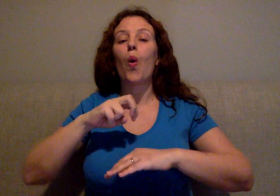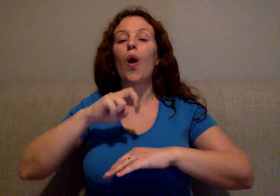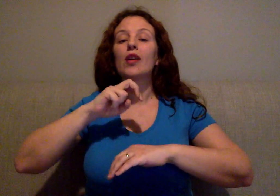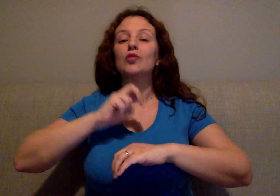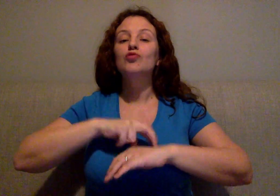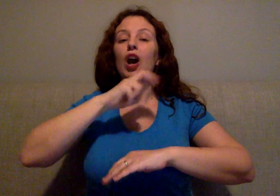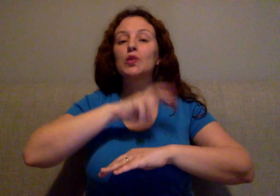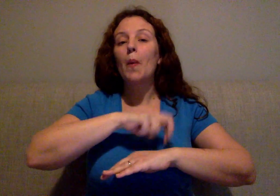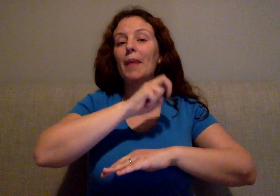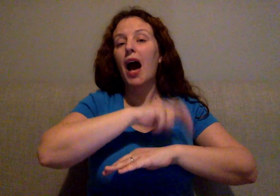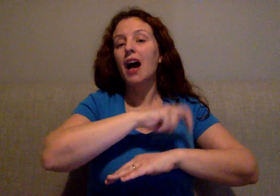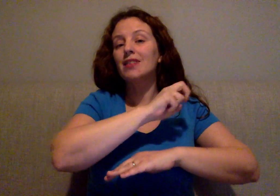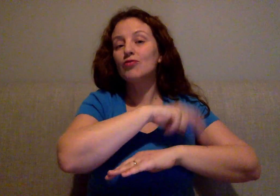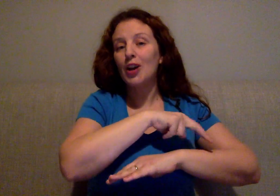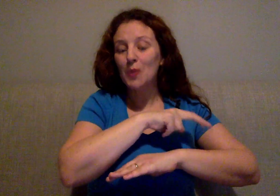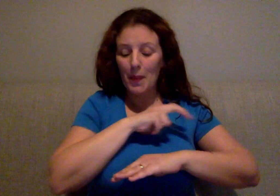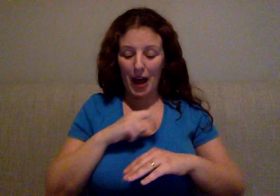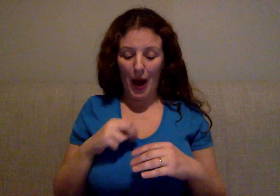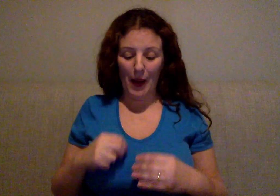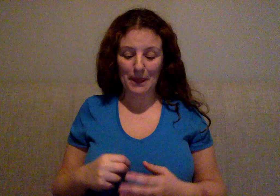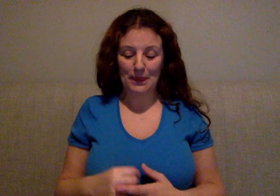GRASSHOPPER